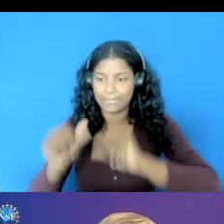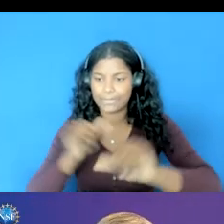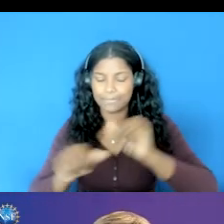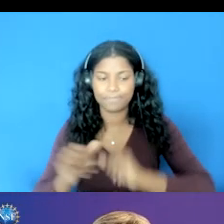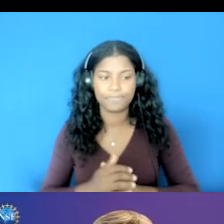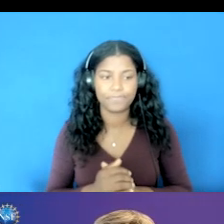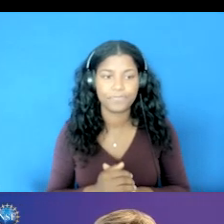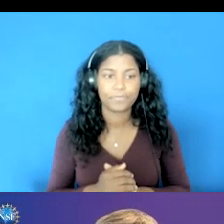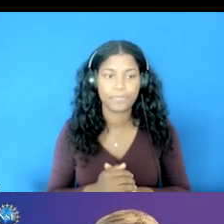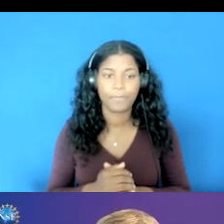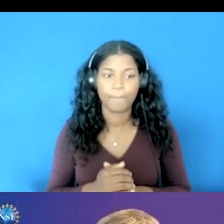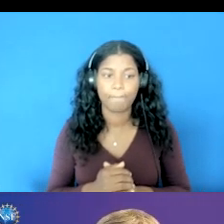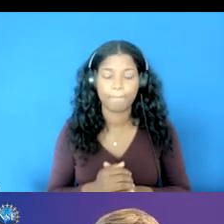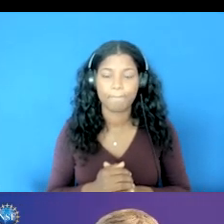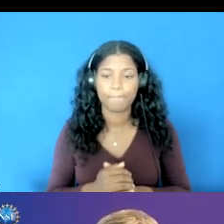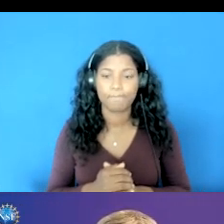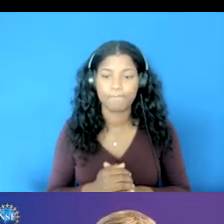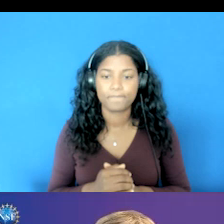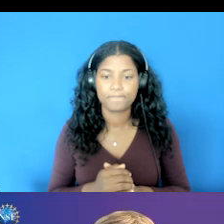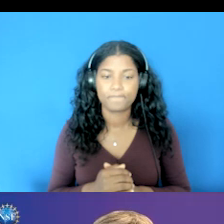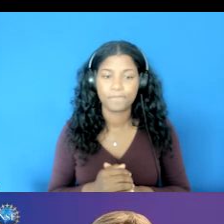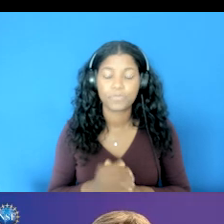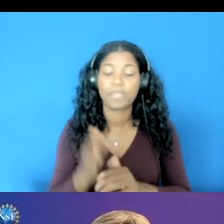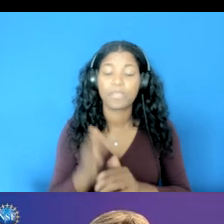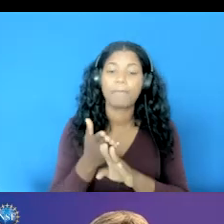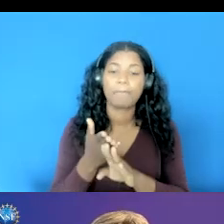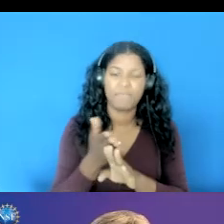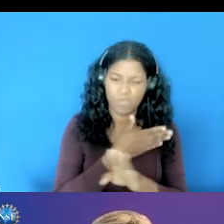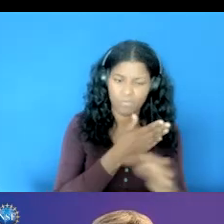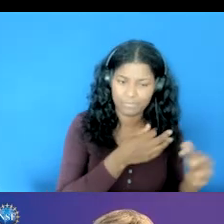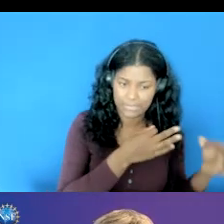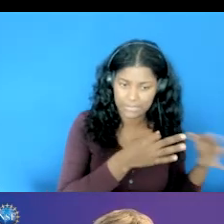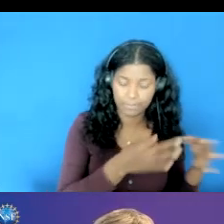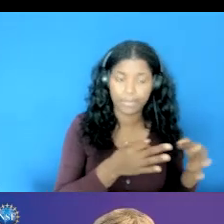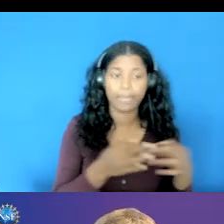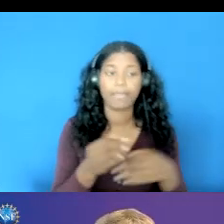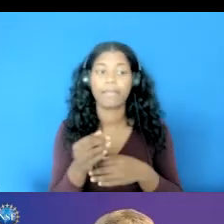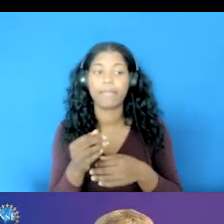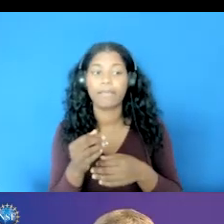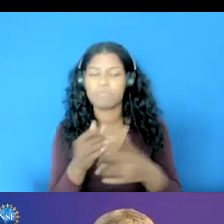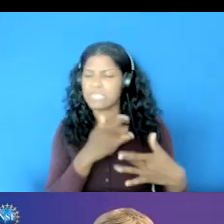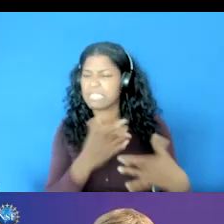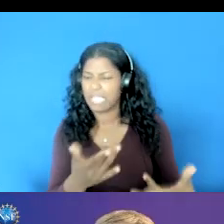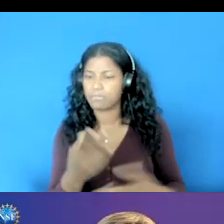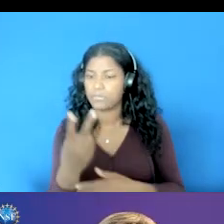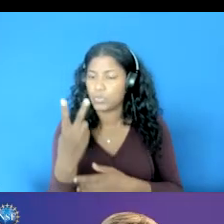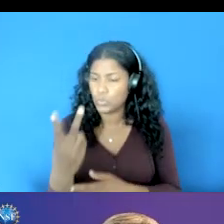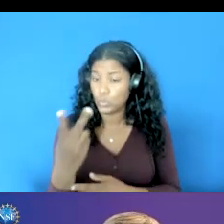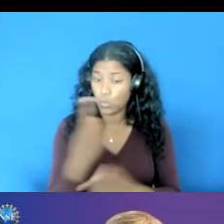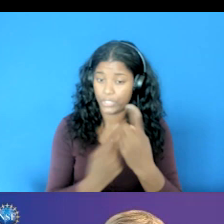Before we move from the core BIO programs let me address two very common questions that we receive in BIO.